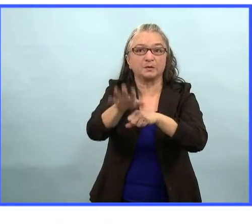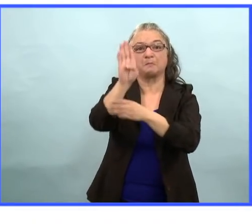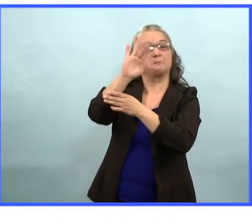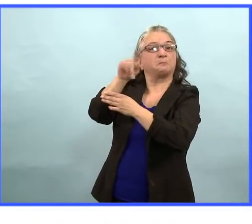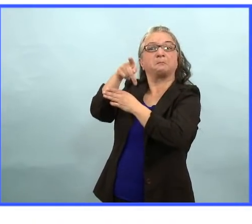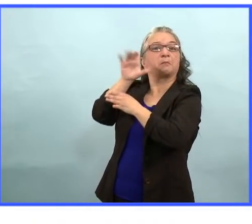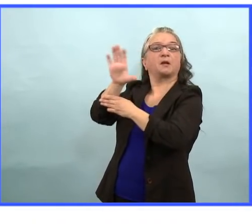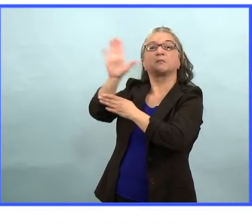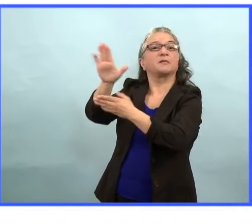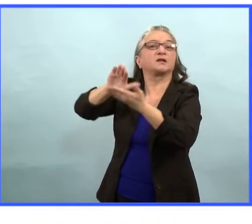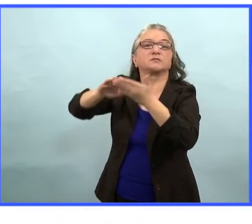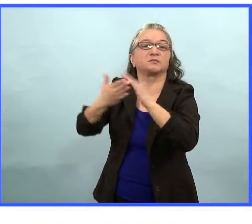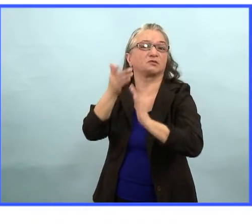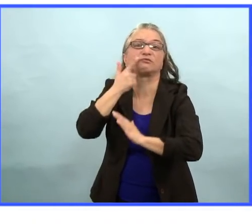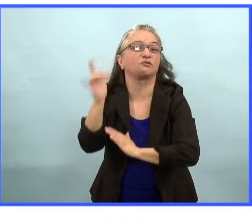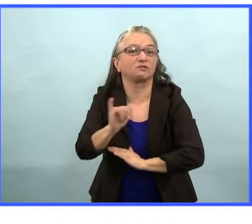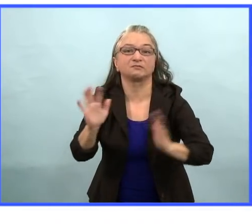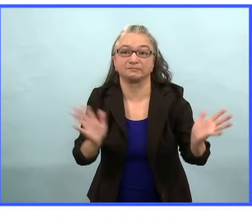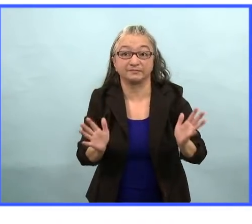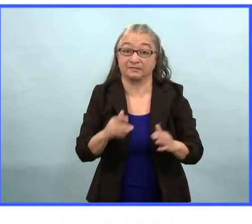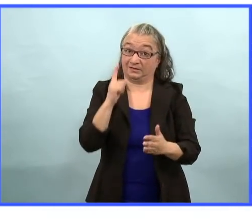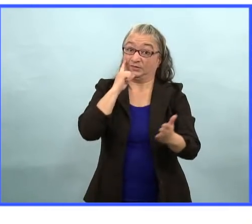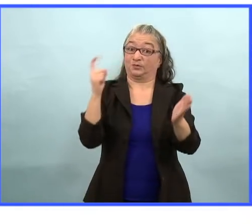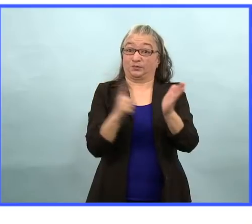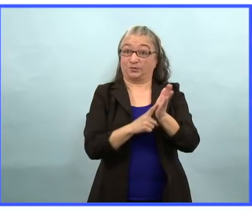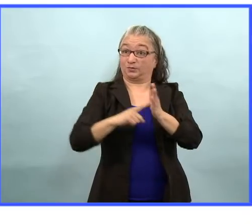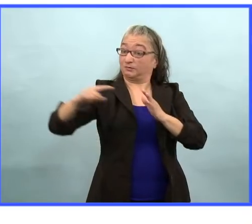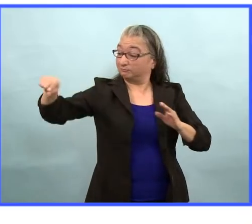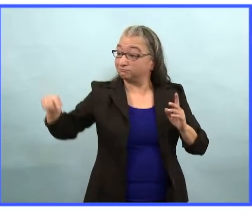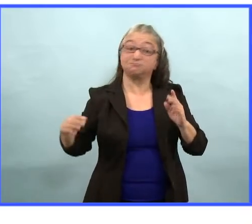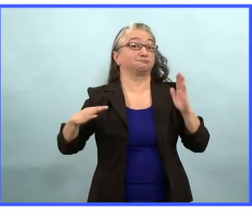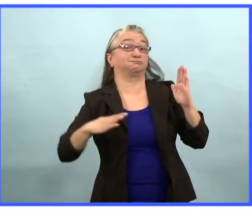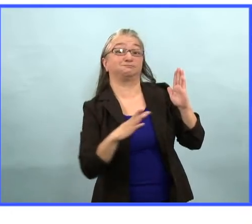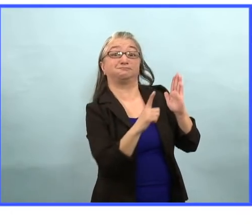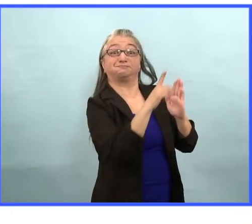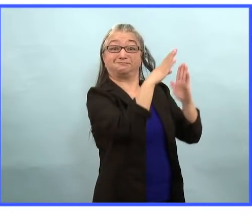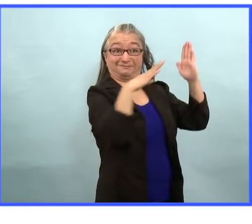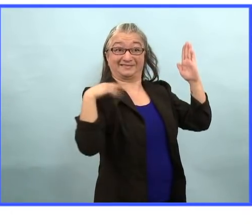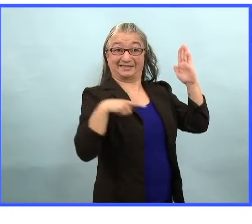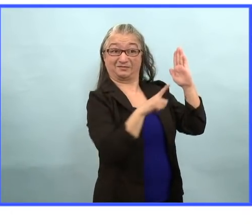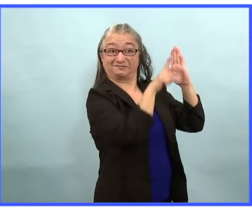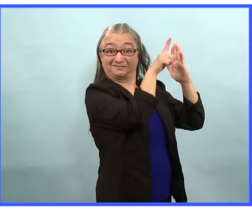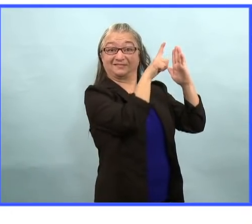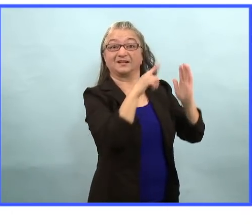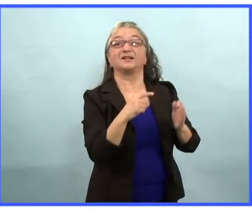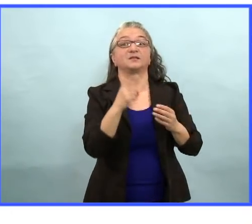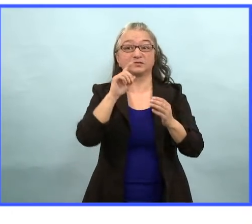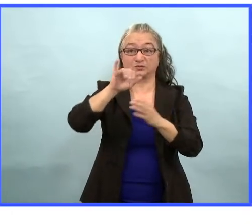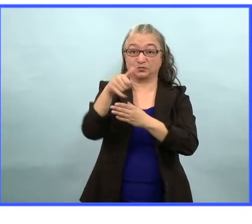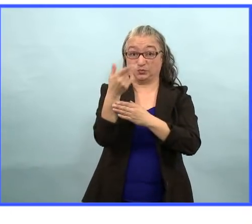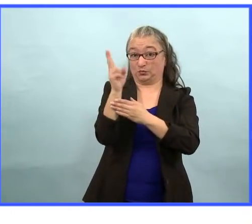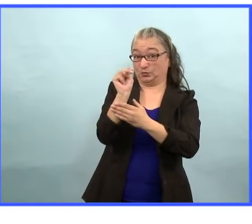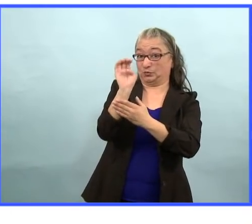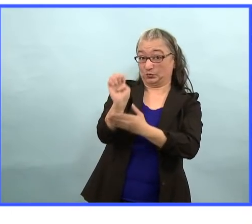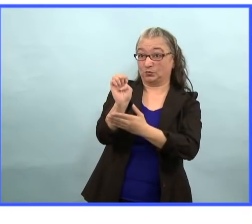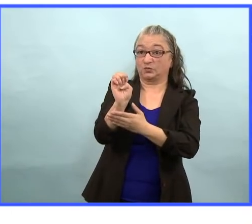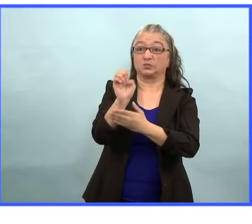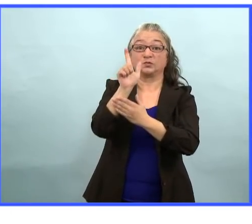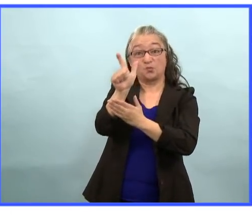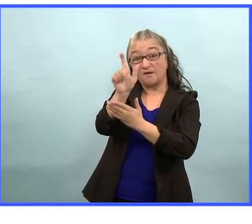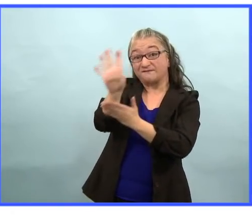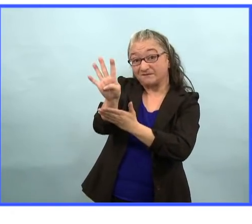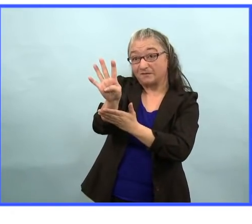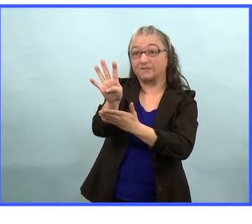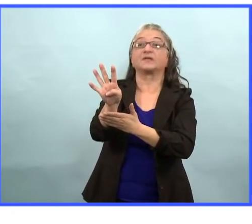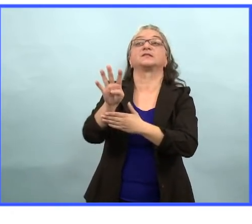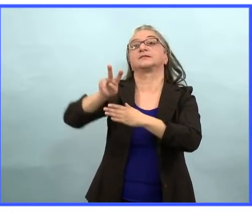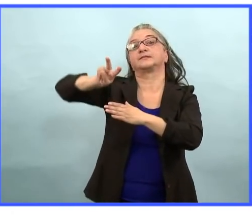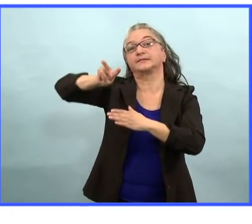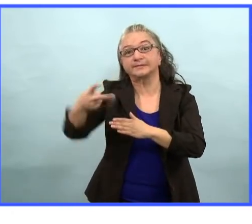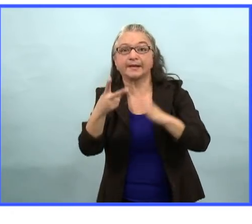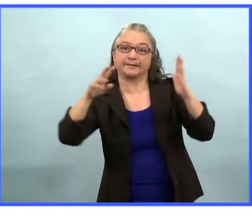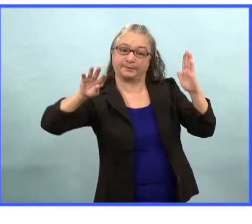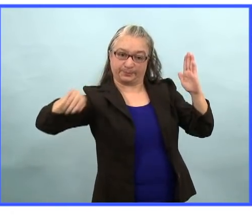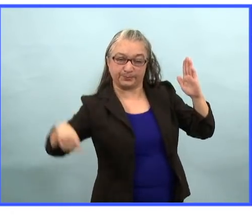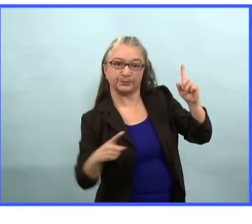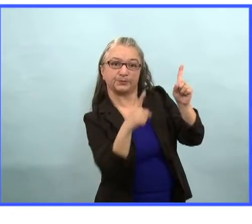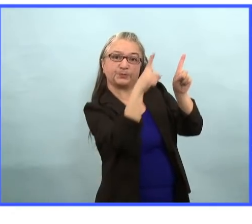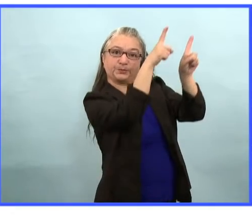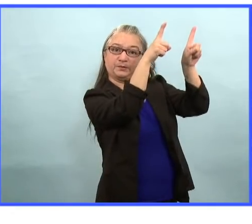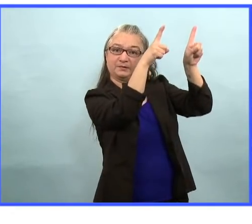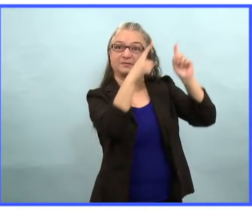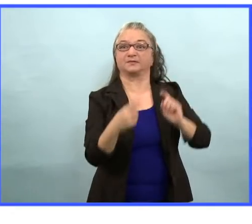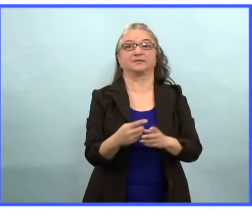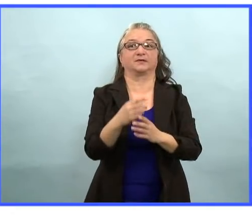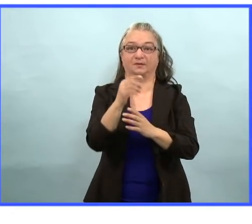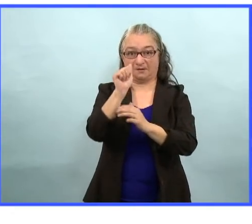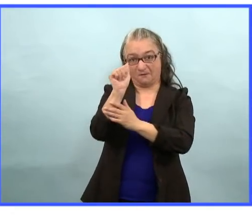one corresponds to about june 24th and the second peak corresponds to early august next slide please